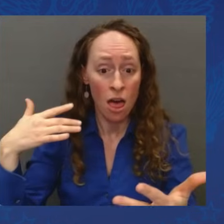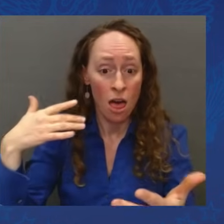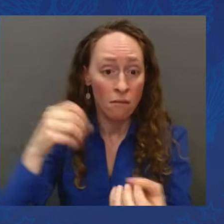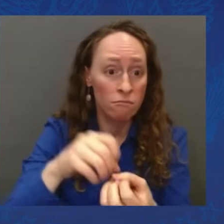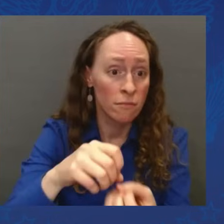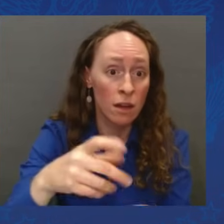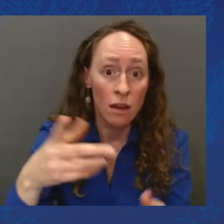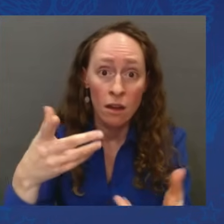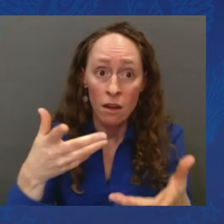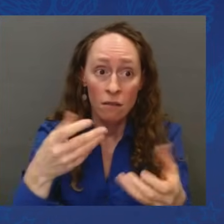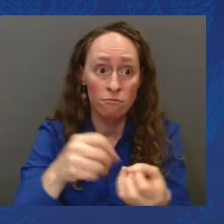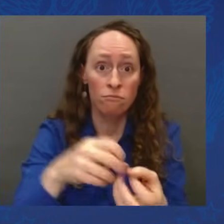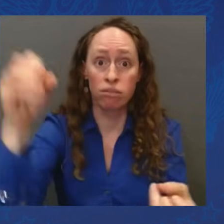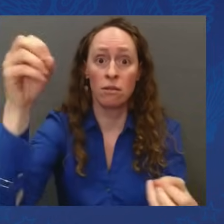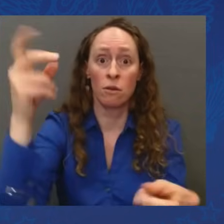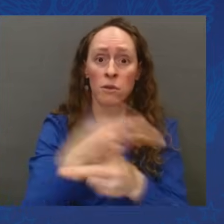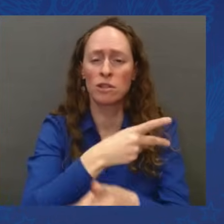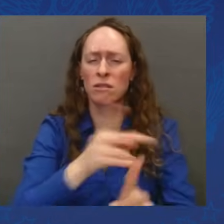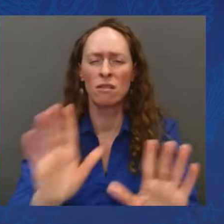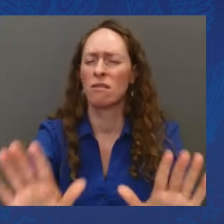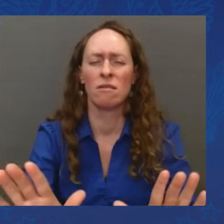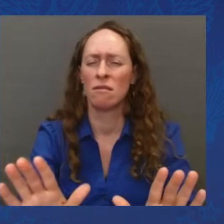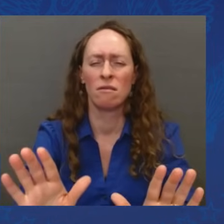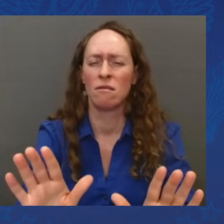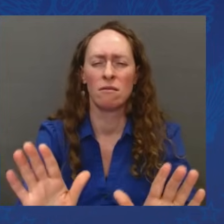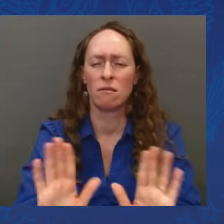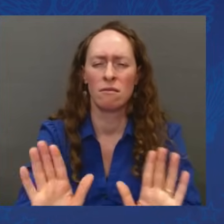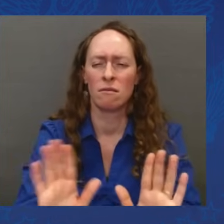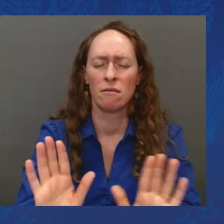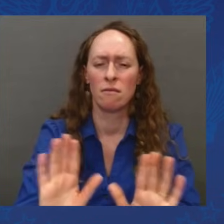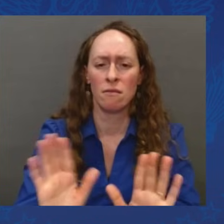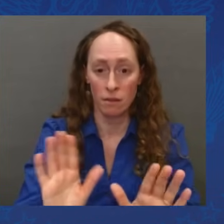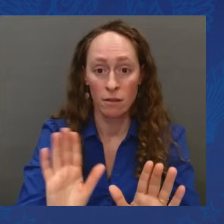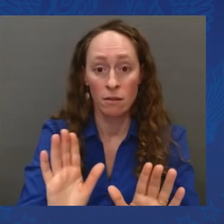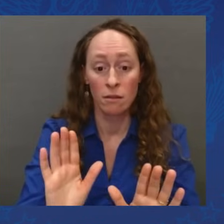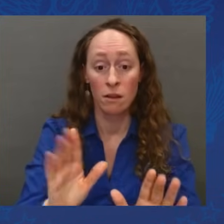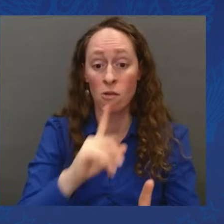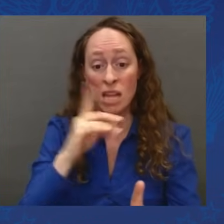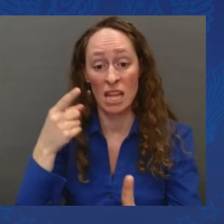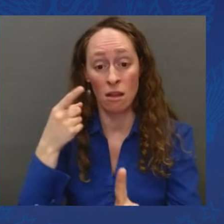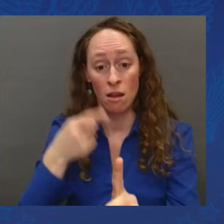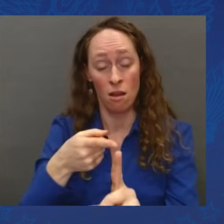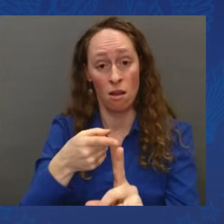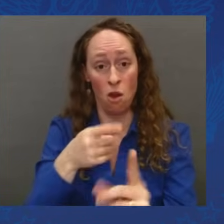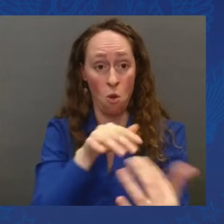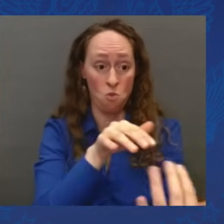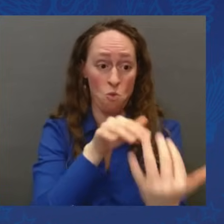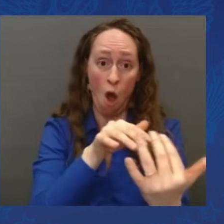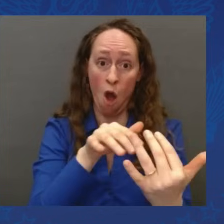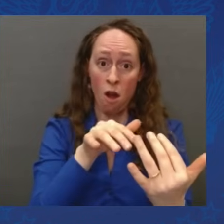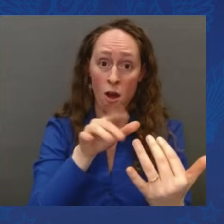is being committed by Hamas by having their headquarters, their military hidden under a hospital.